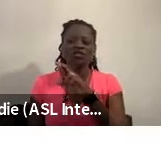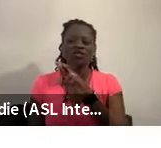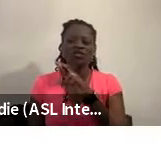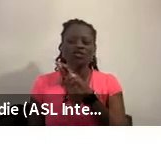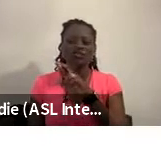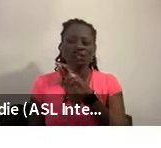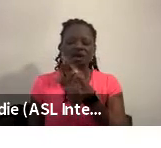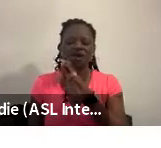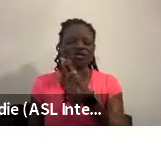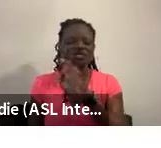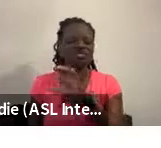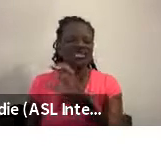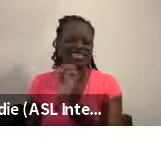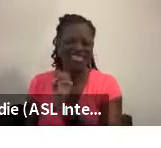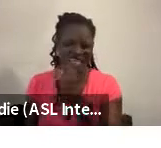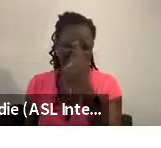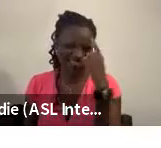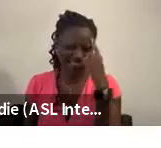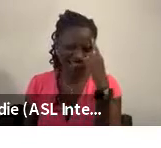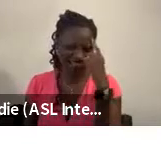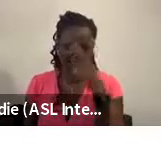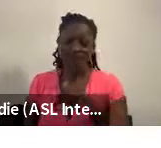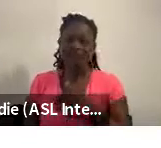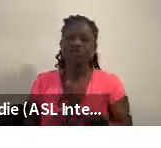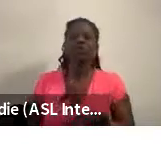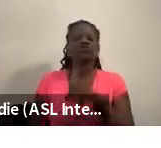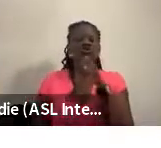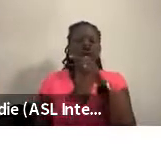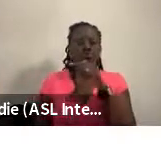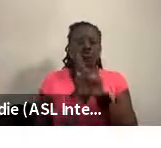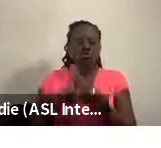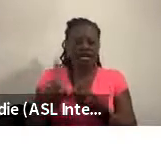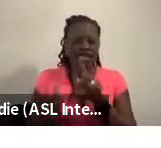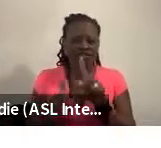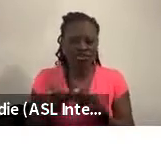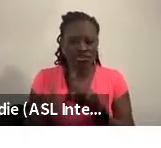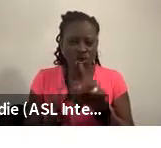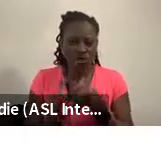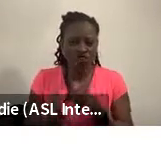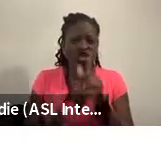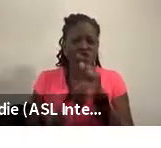So who was surveyed in March of this year, facility administrators at one hundred and